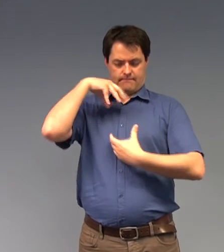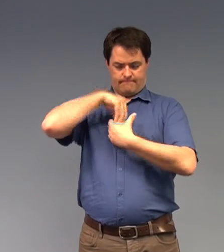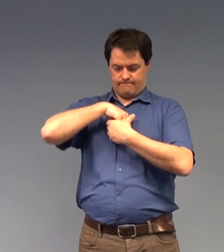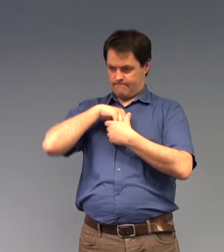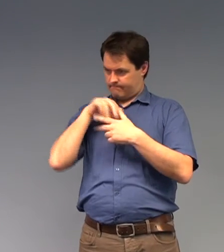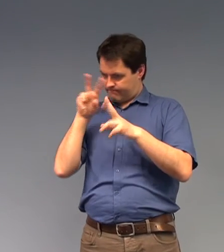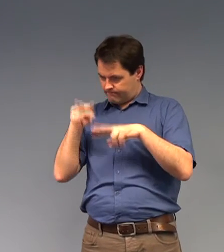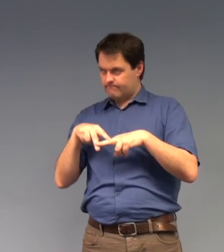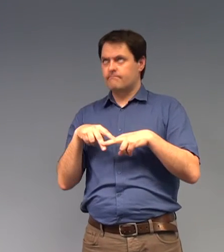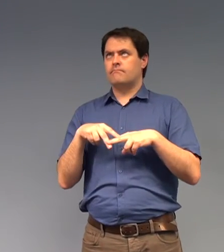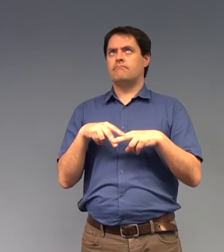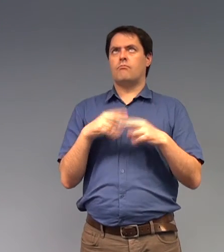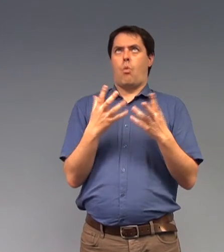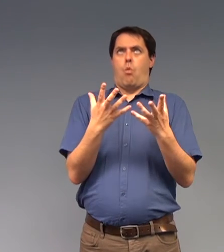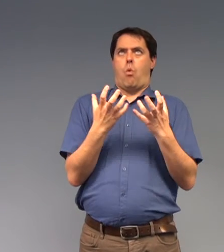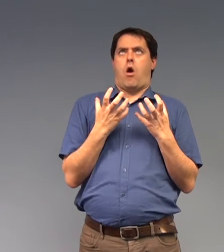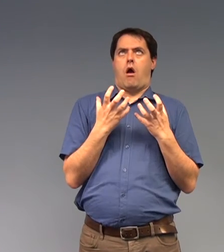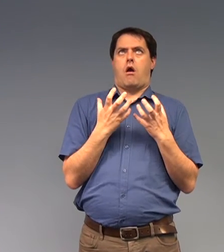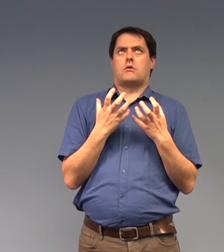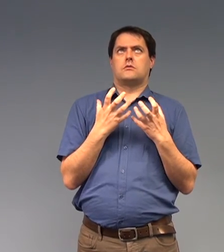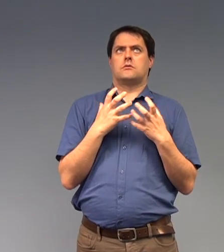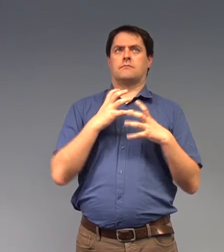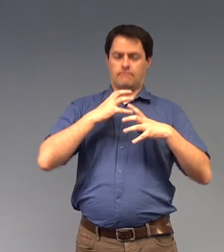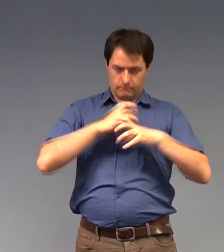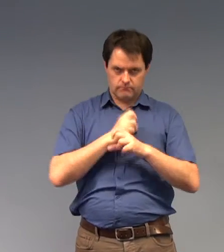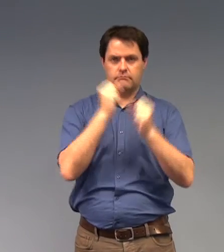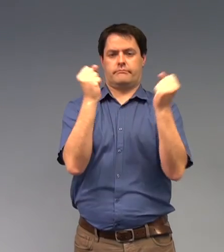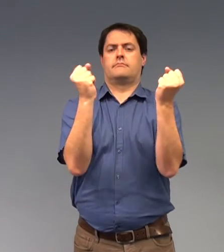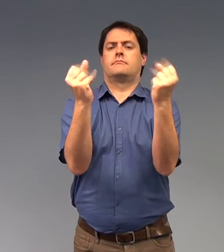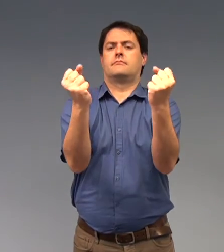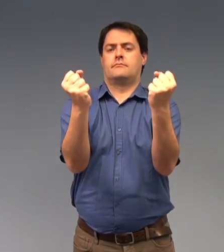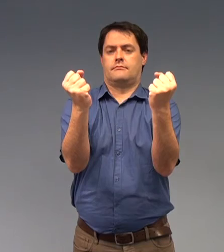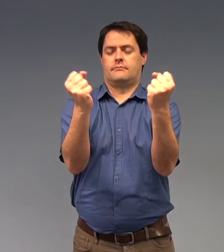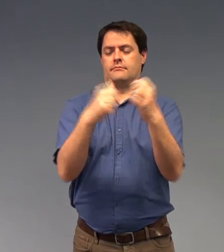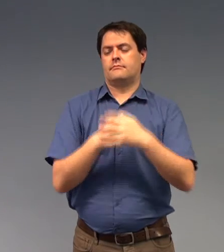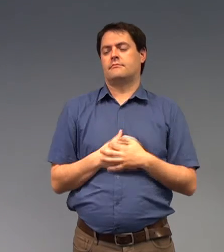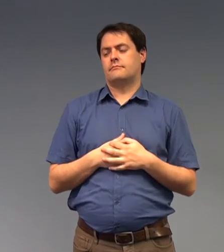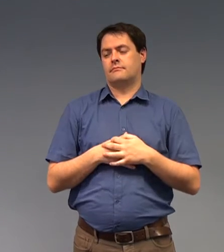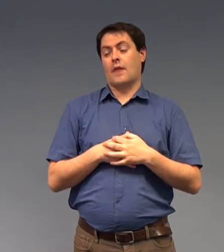It looks like that the translators are trying to produce a clear target language.